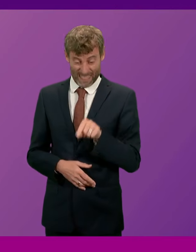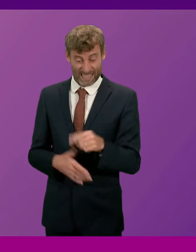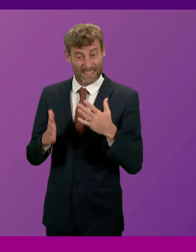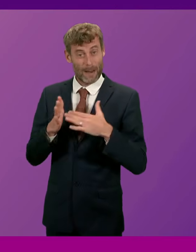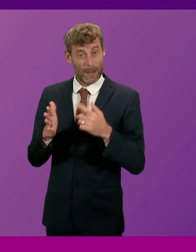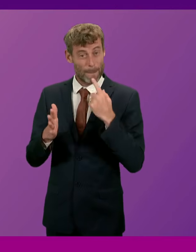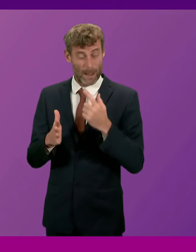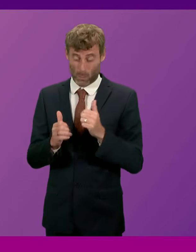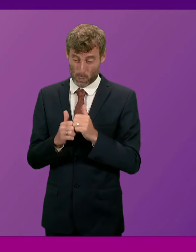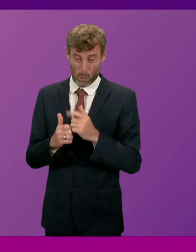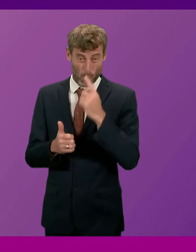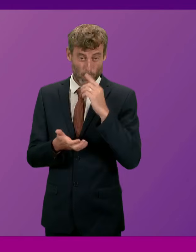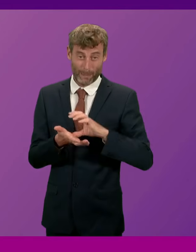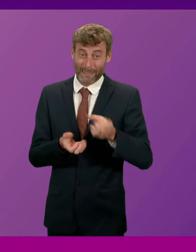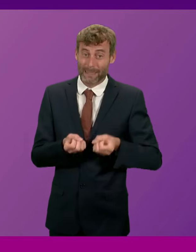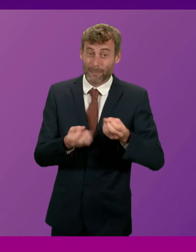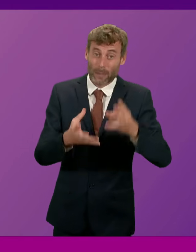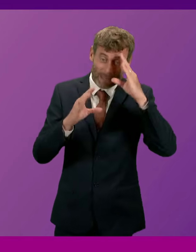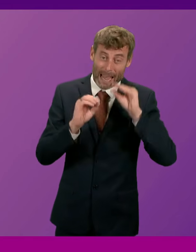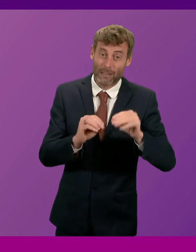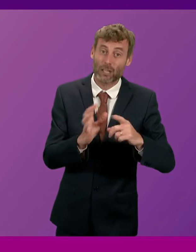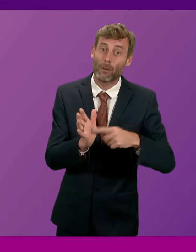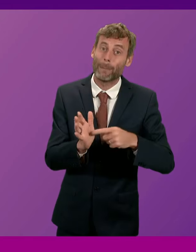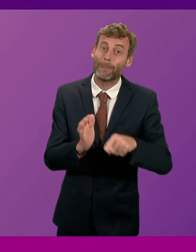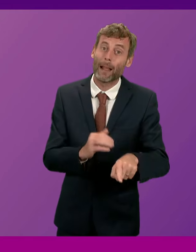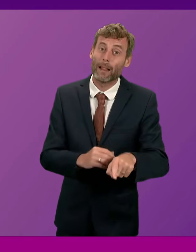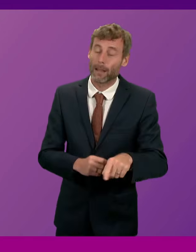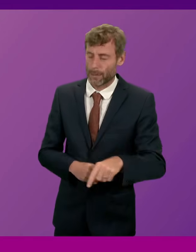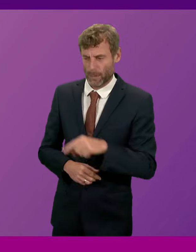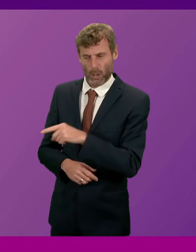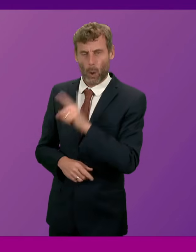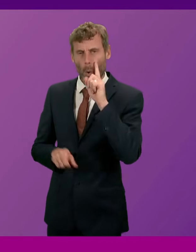My primary concern here is that there seems to be a growing trend of reward